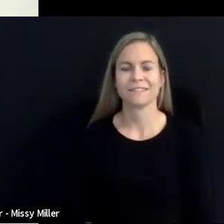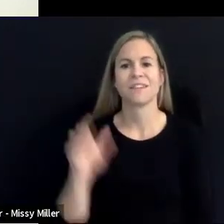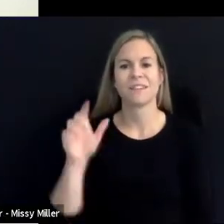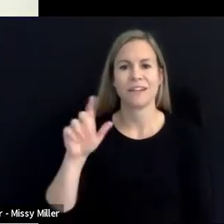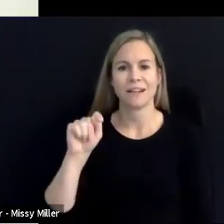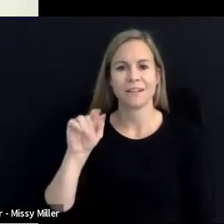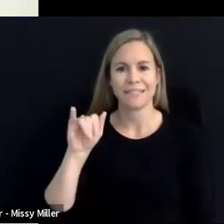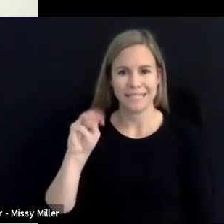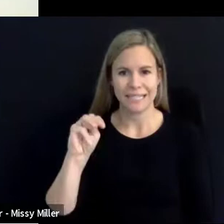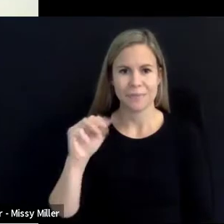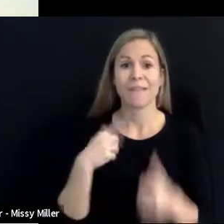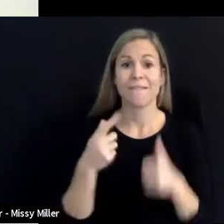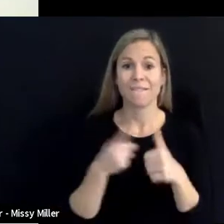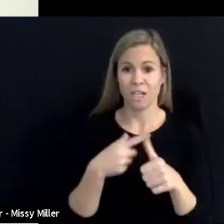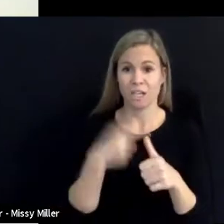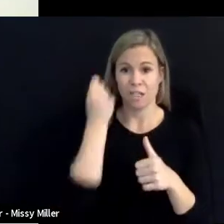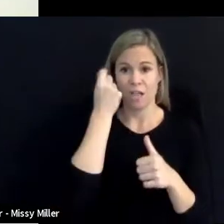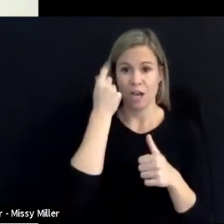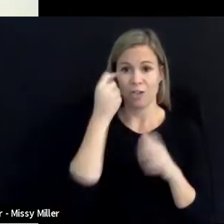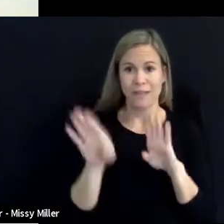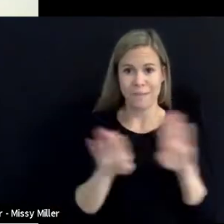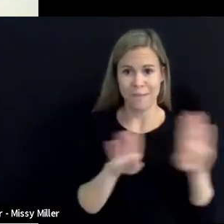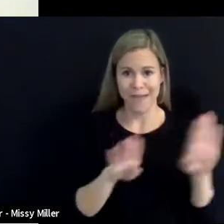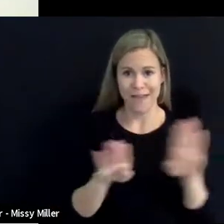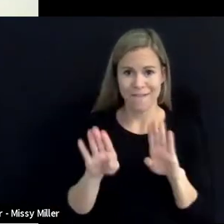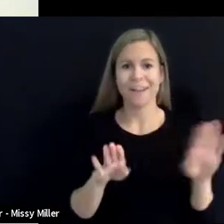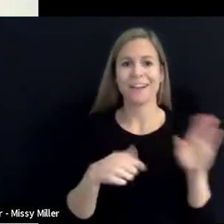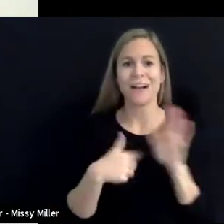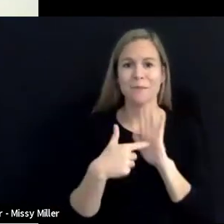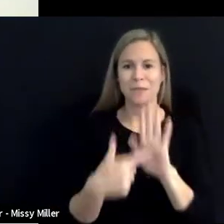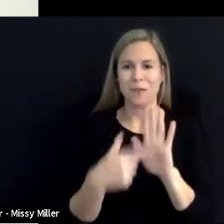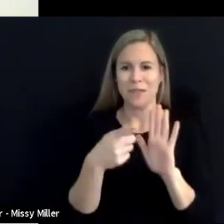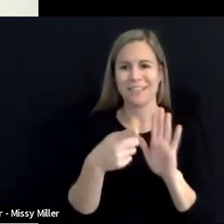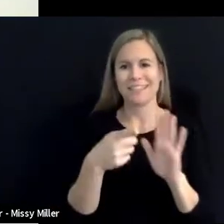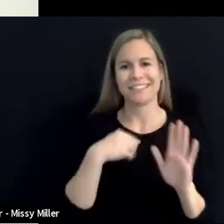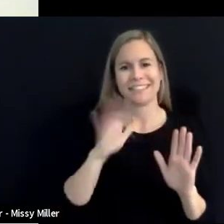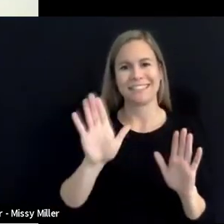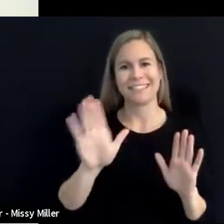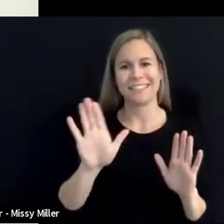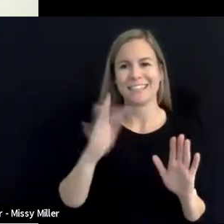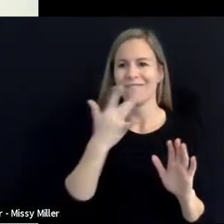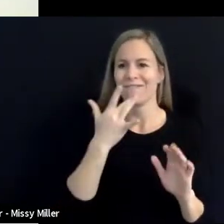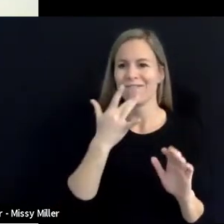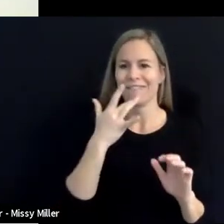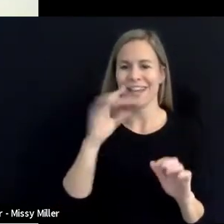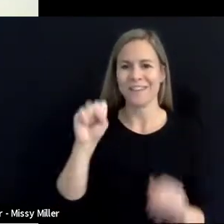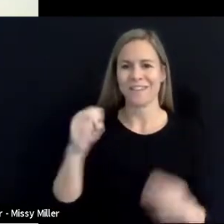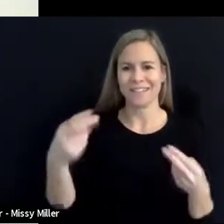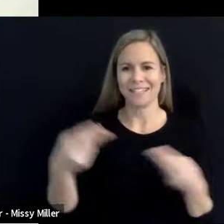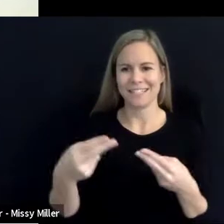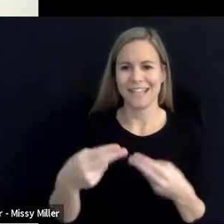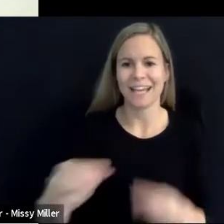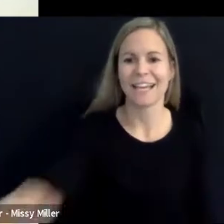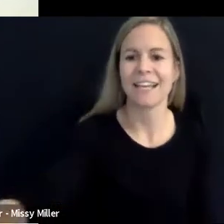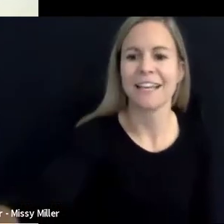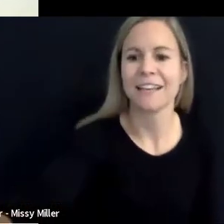I don't know if David showed this slide, is one of his favorite slides, but it's of Jacob preparing to go for a walk probably,